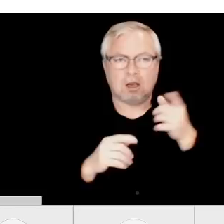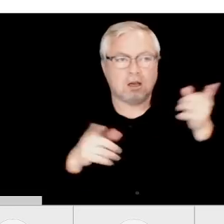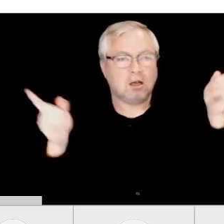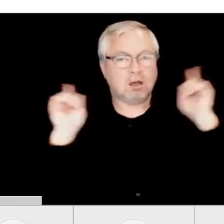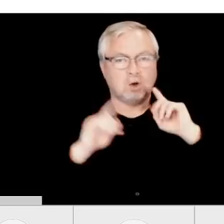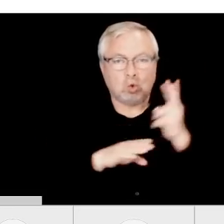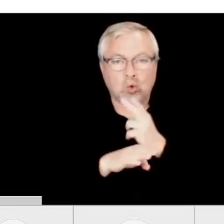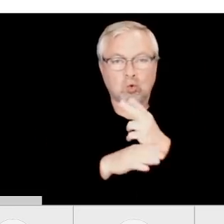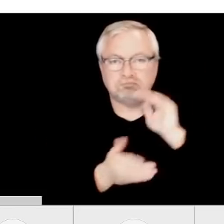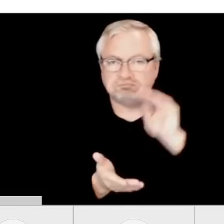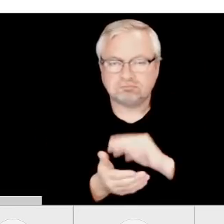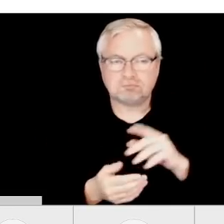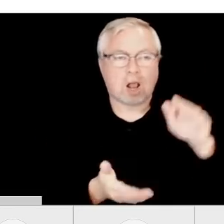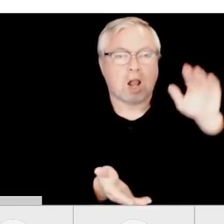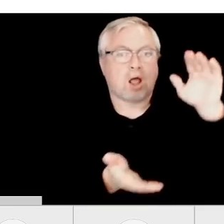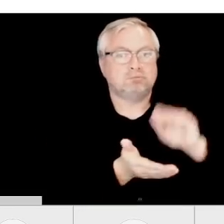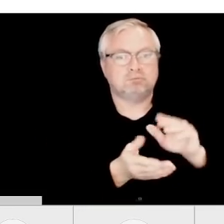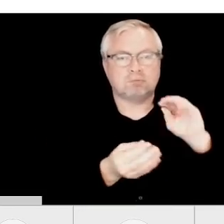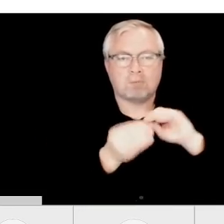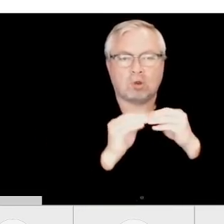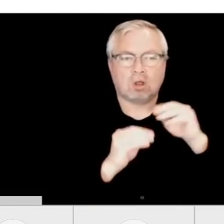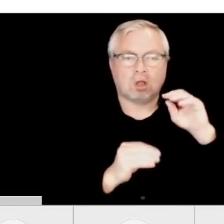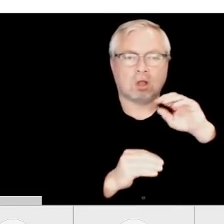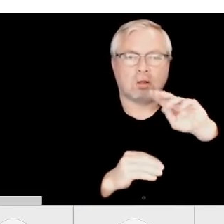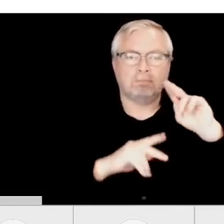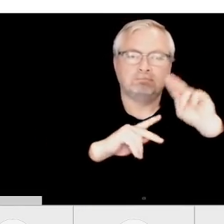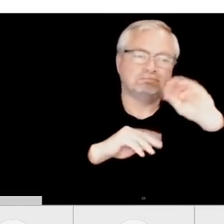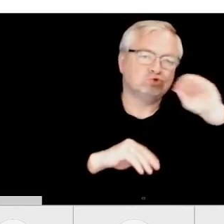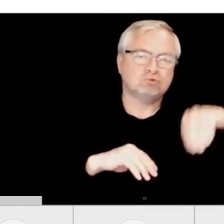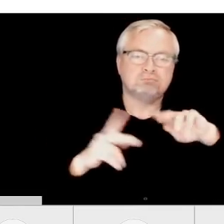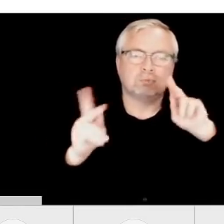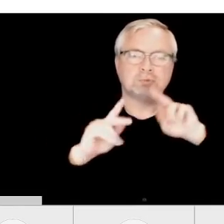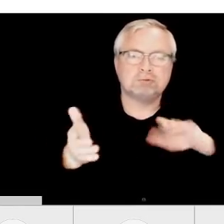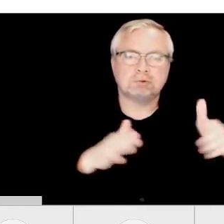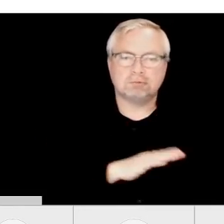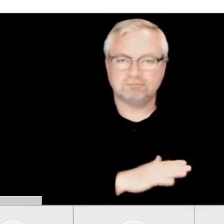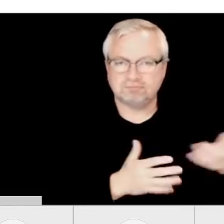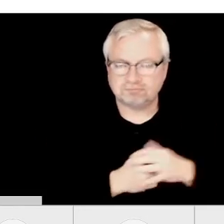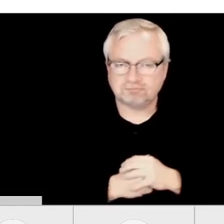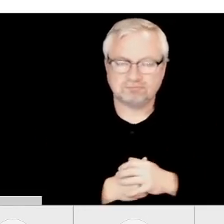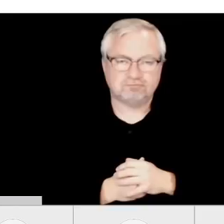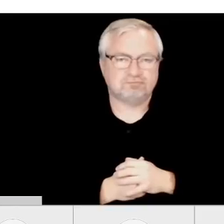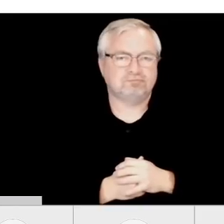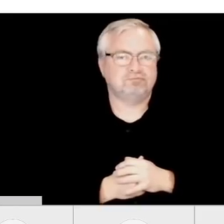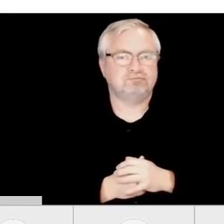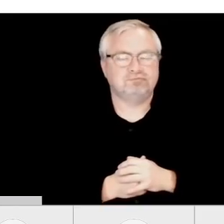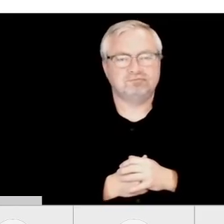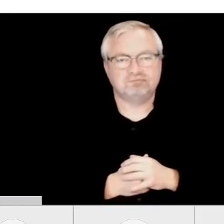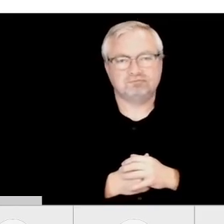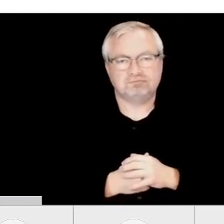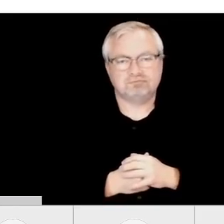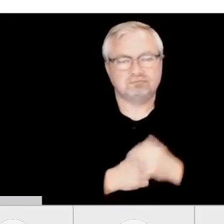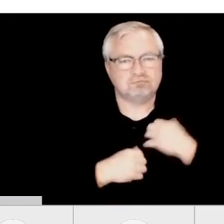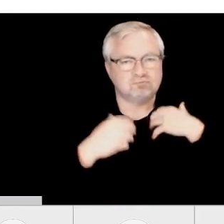modestly lower mortality through -- I want to say one more thing about these